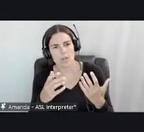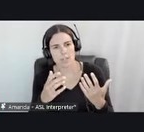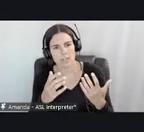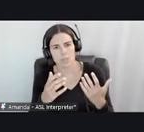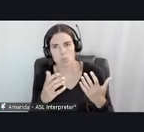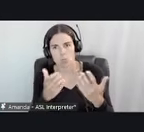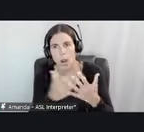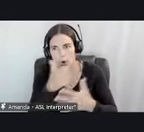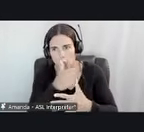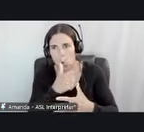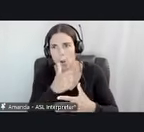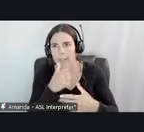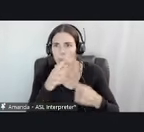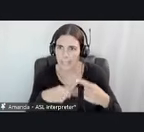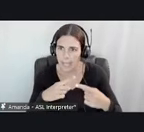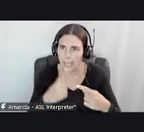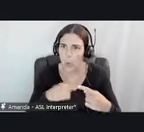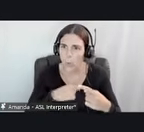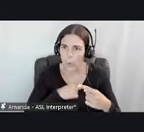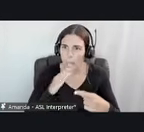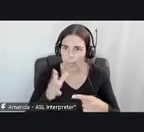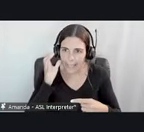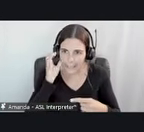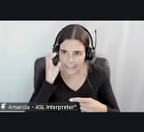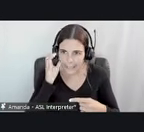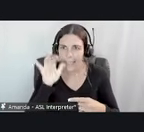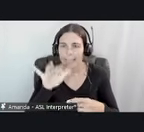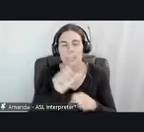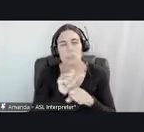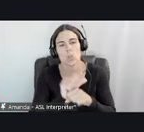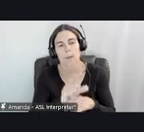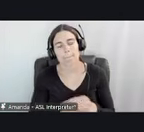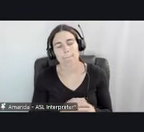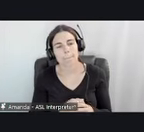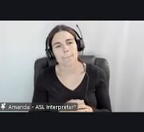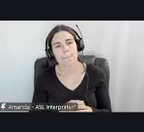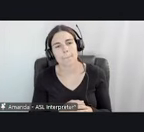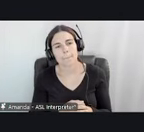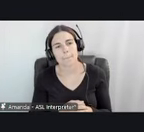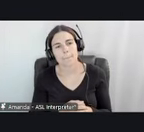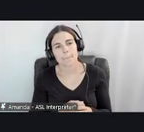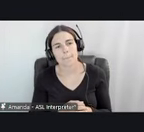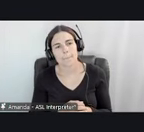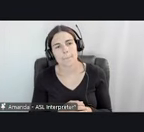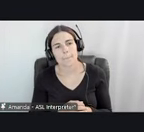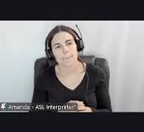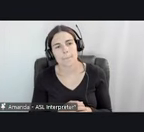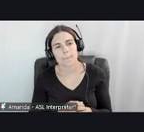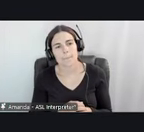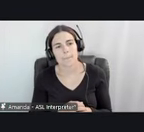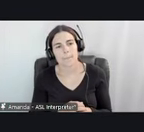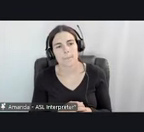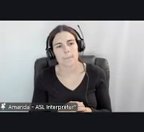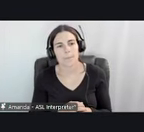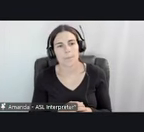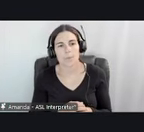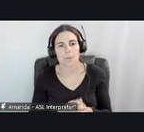cycles. So we will listen because that is the job um and take the uh existing information I think